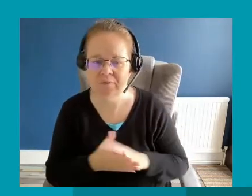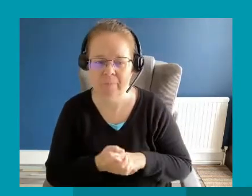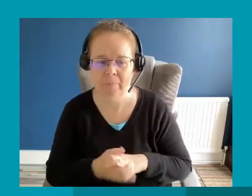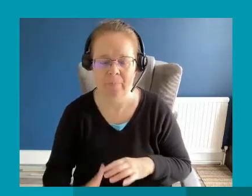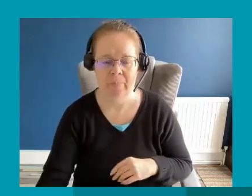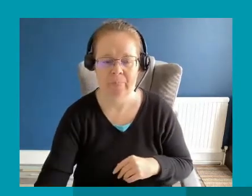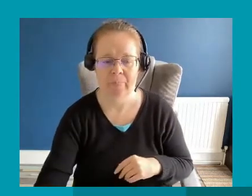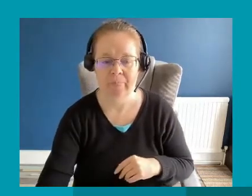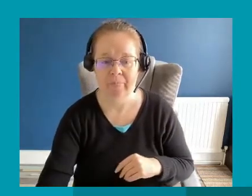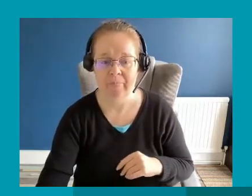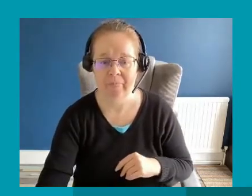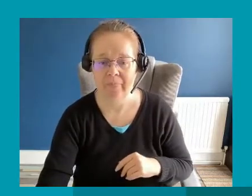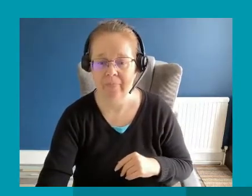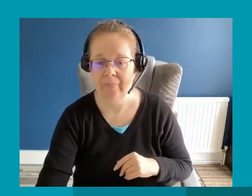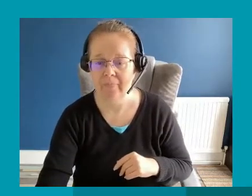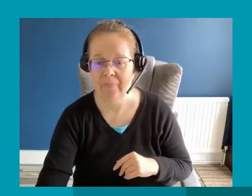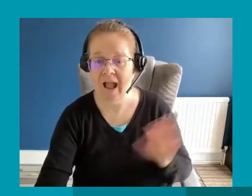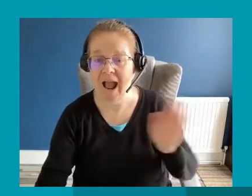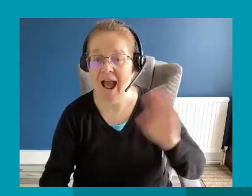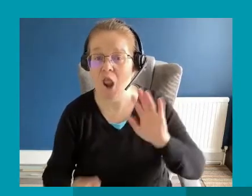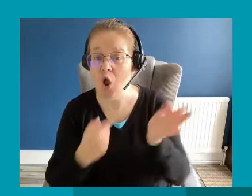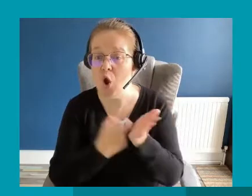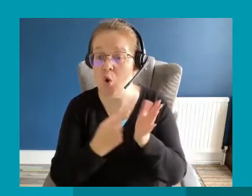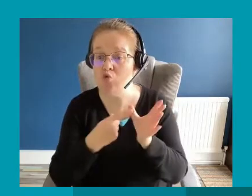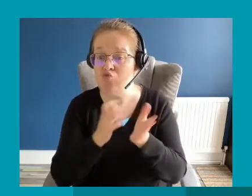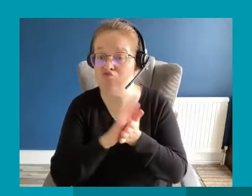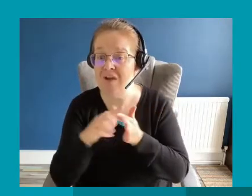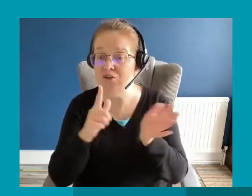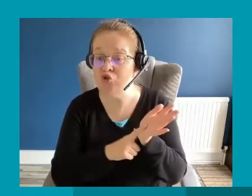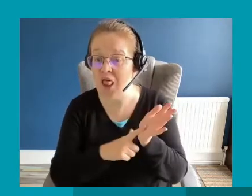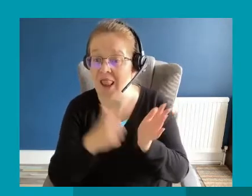Hello Charles. Hello Rachel, can you hear us?